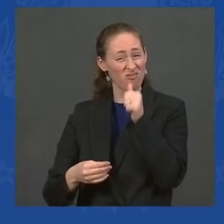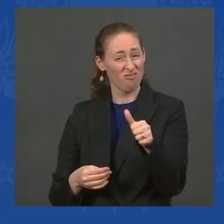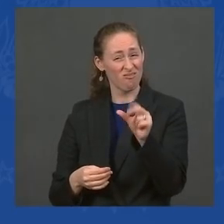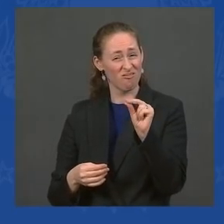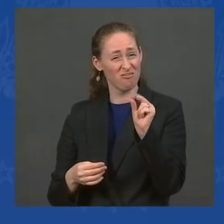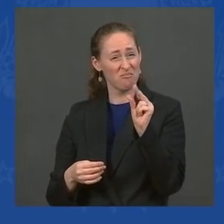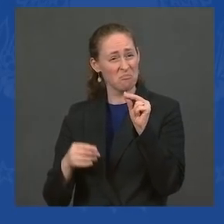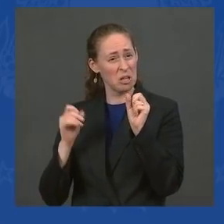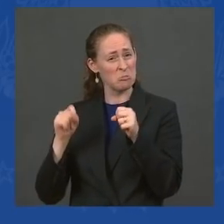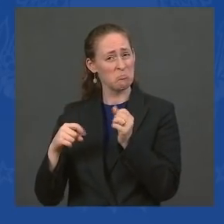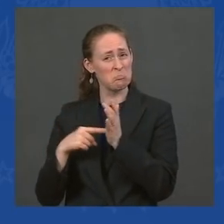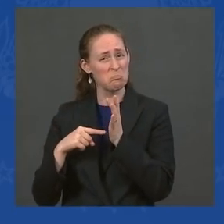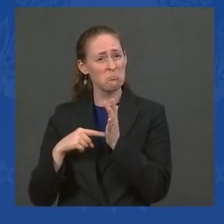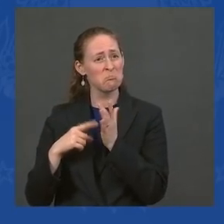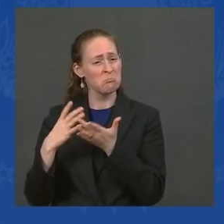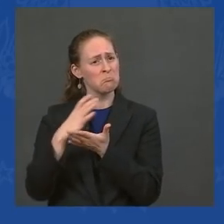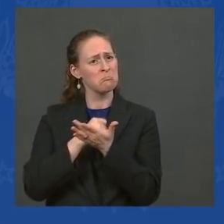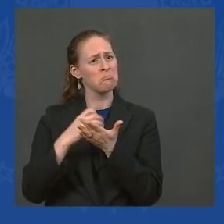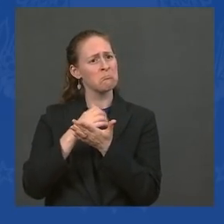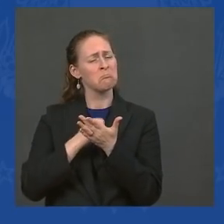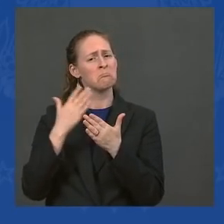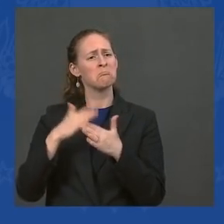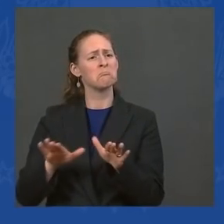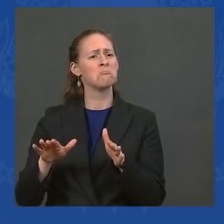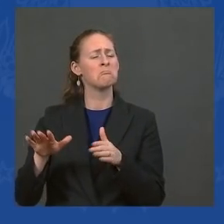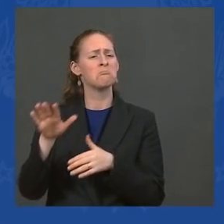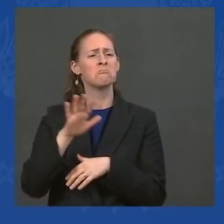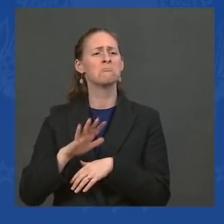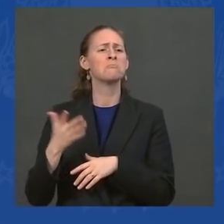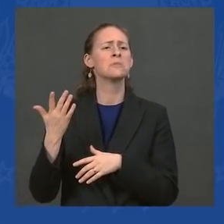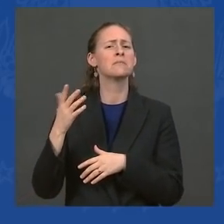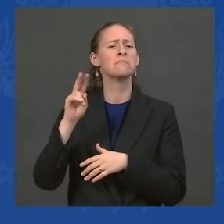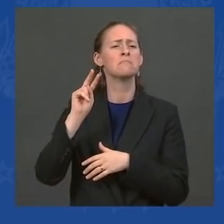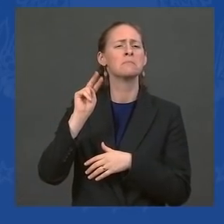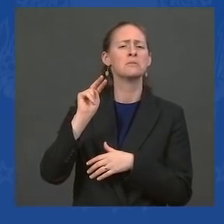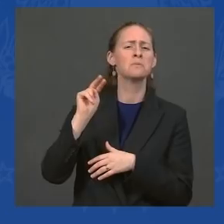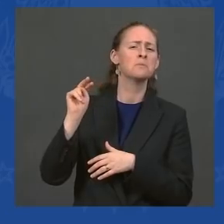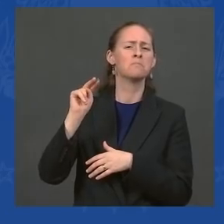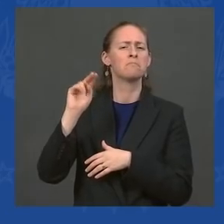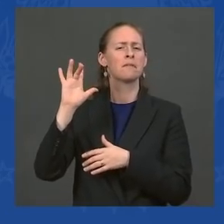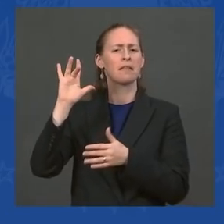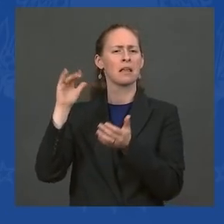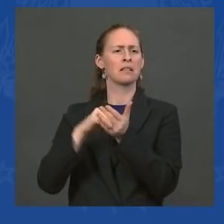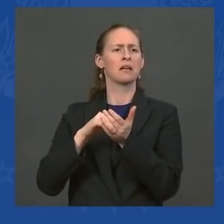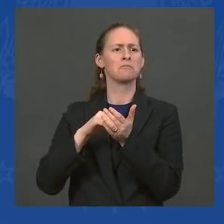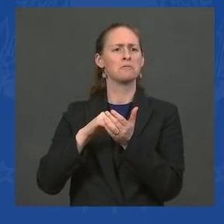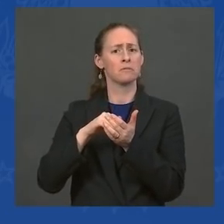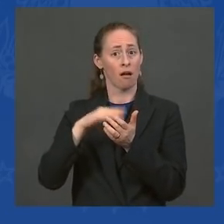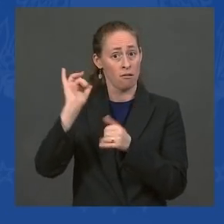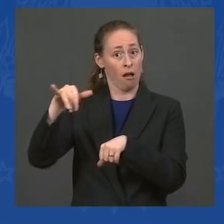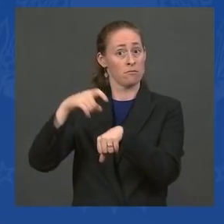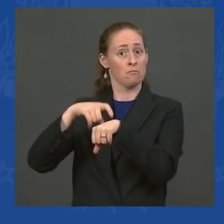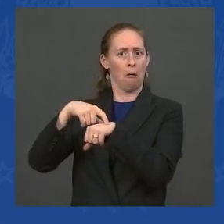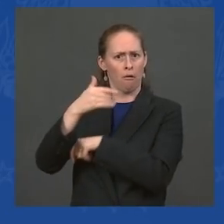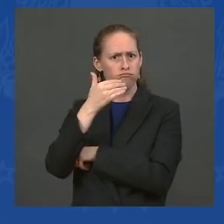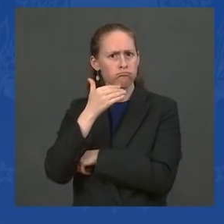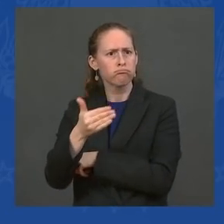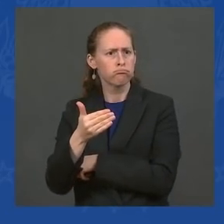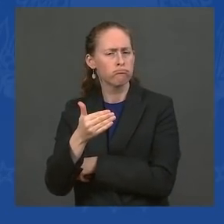on average, in those days, $20-, $22-, $25,000 dollars a year, which is a decent salary. But he used to say,